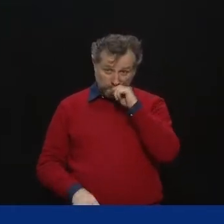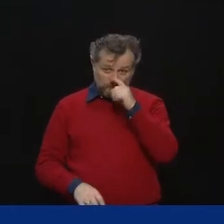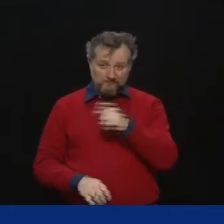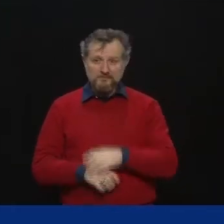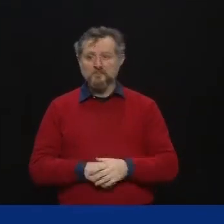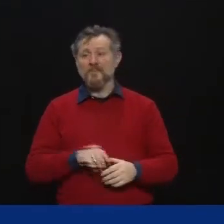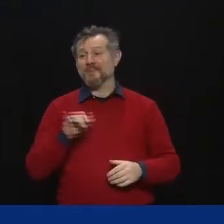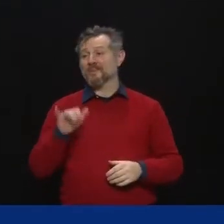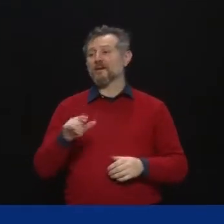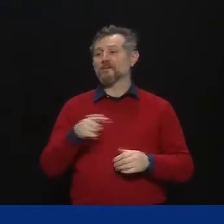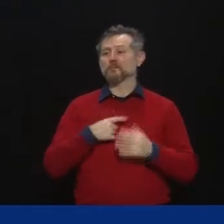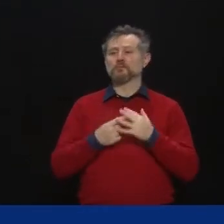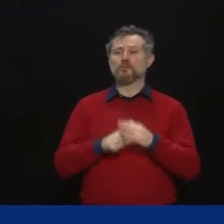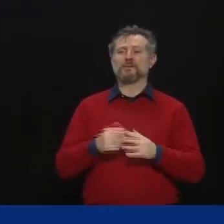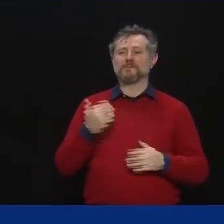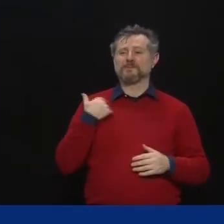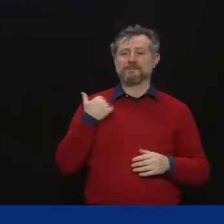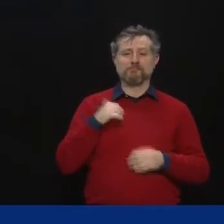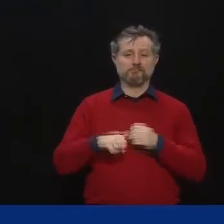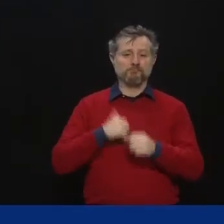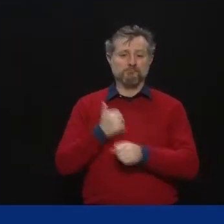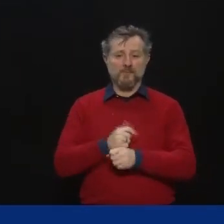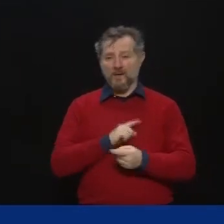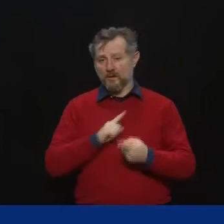SOON AS POSSIBLE.